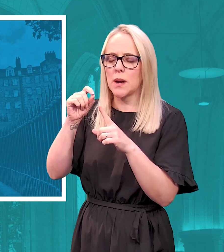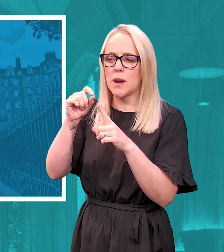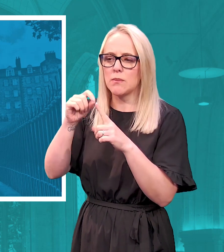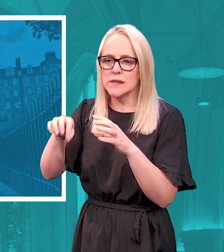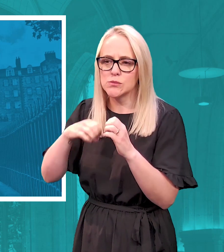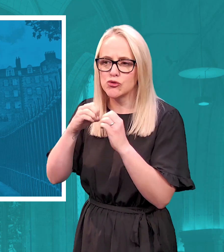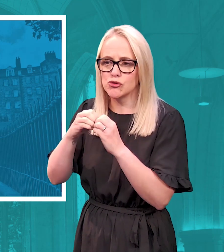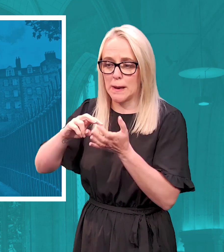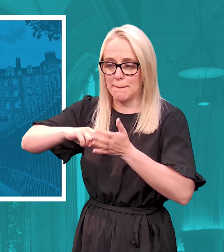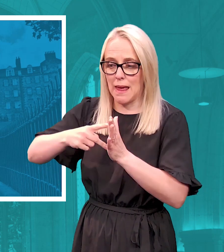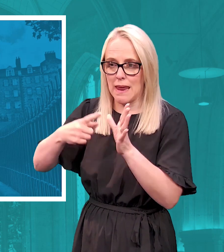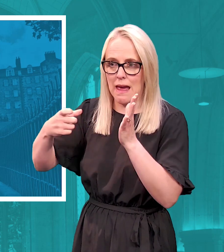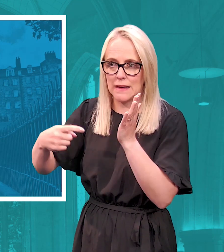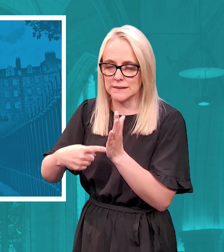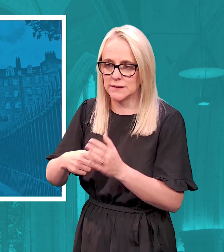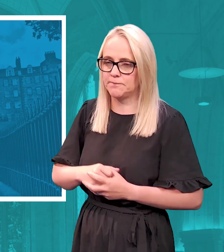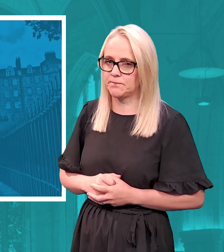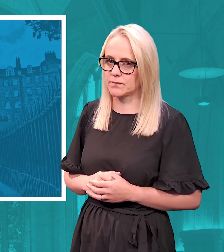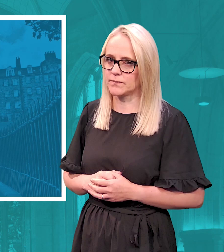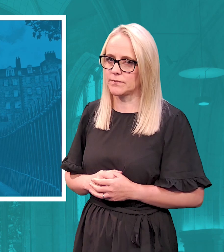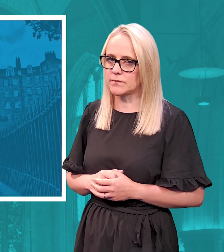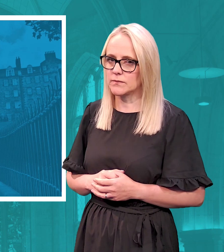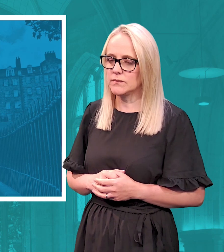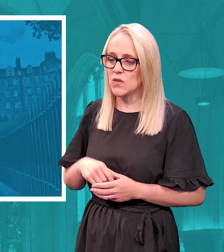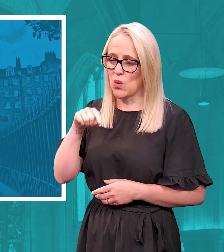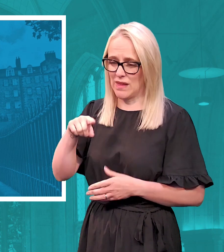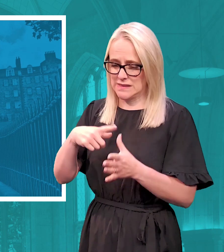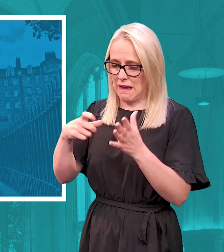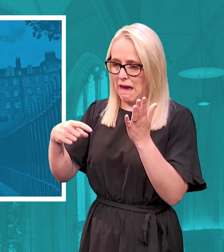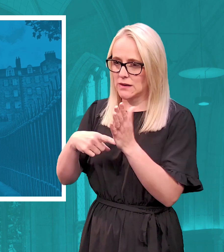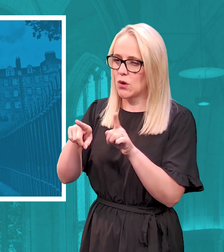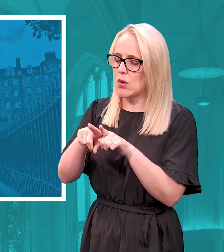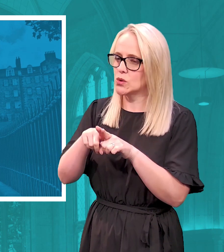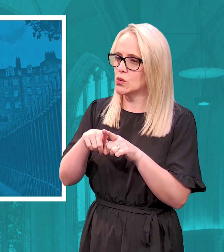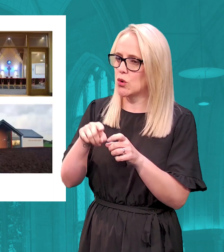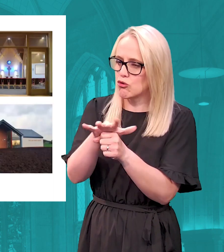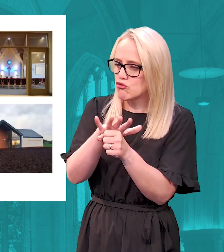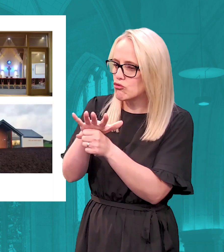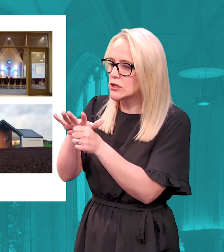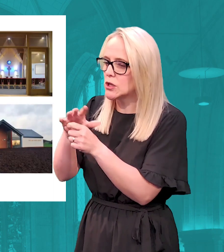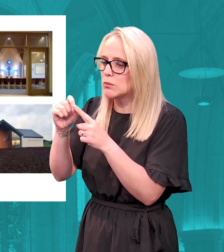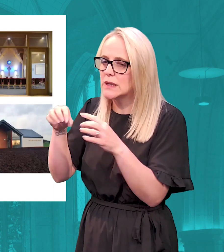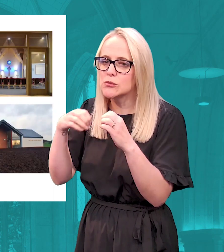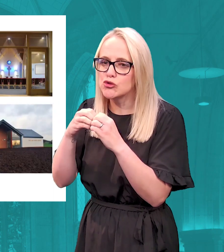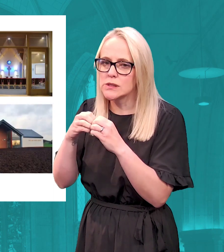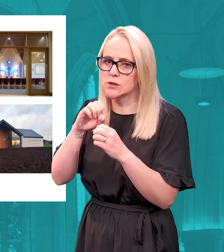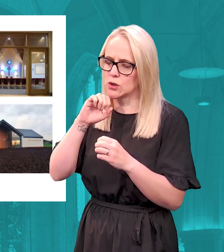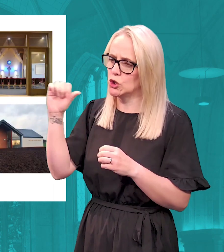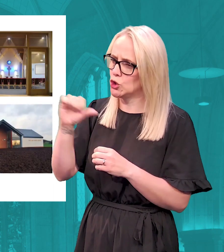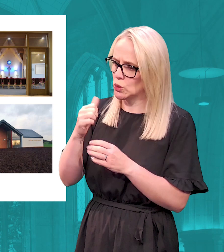This act, along with new regional Presbyteries should help deliver Well-Equipped Spaces in the Right Places.